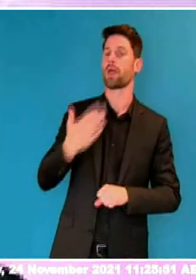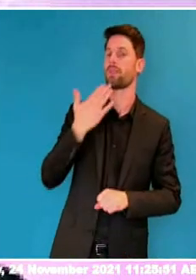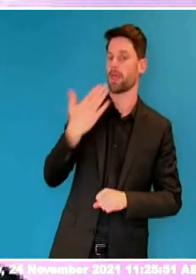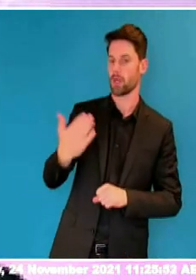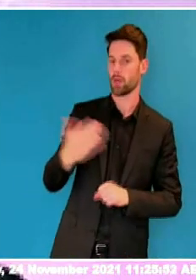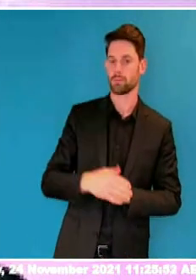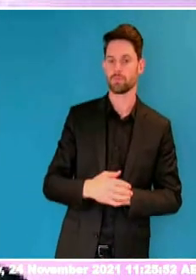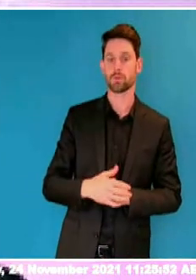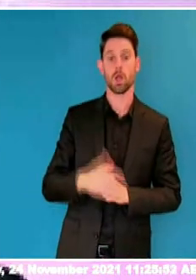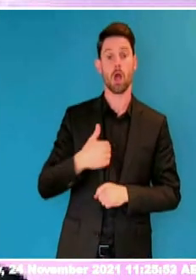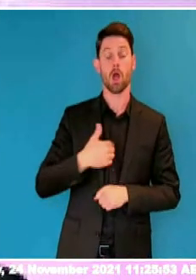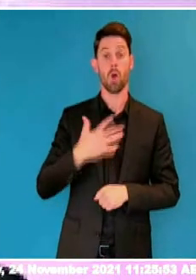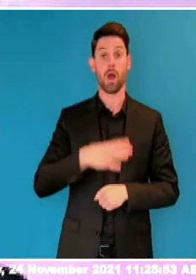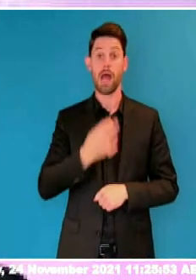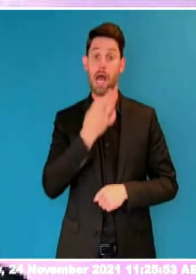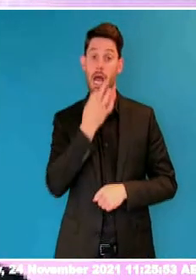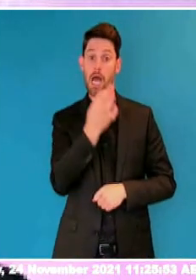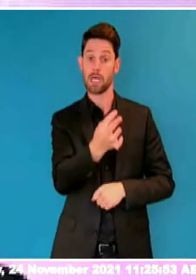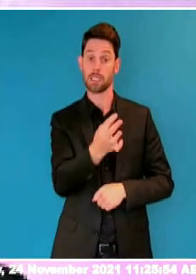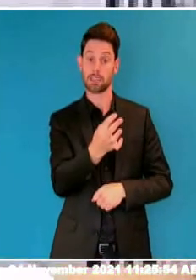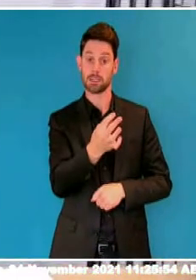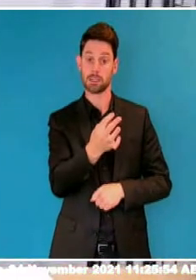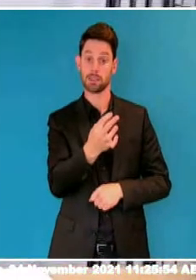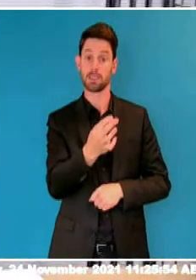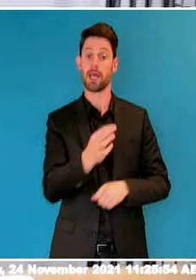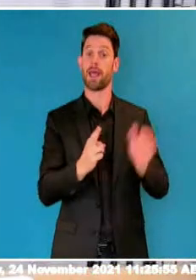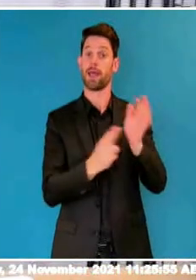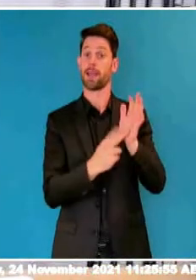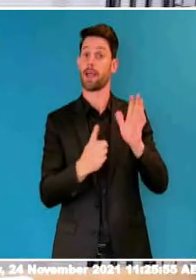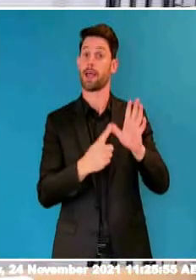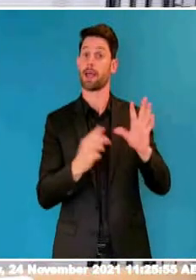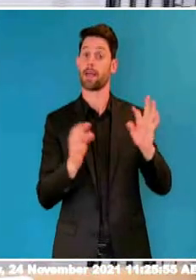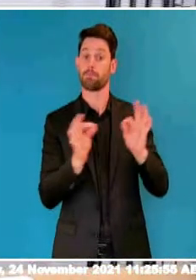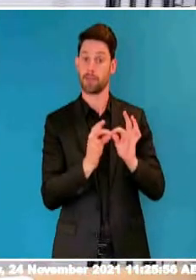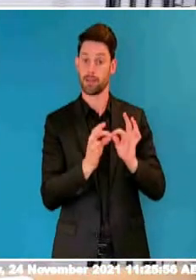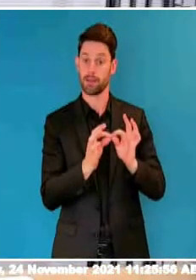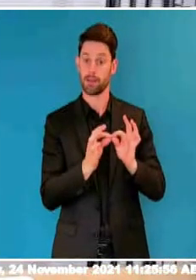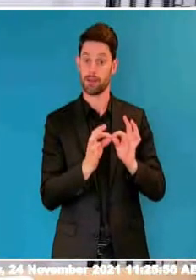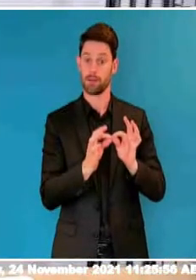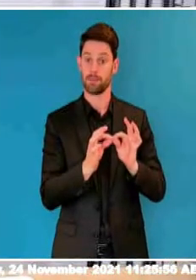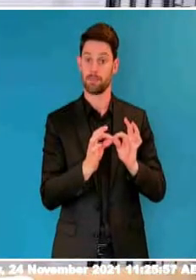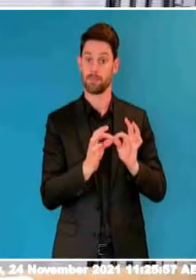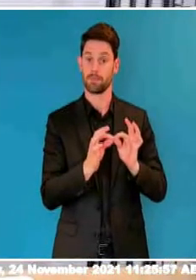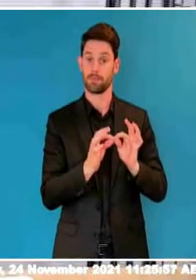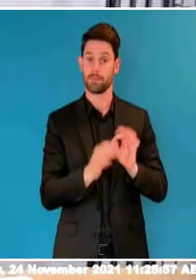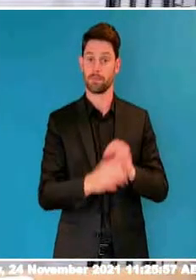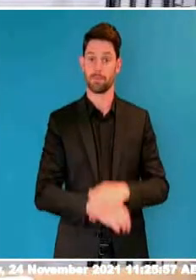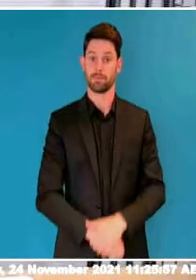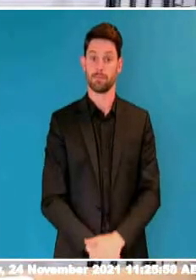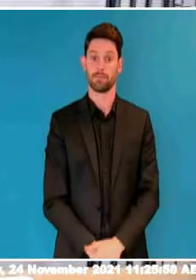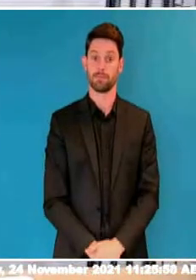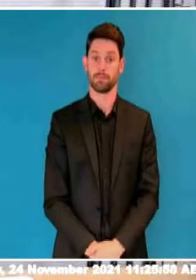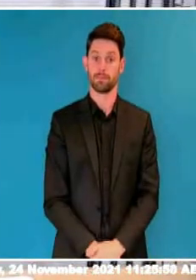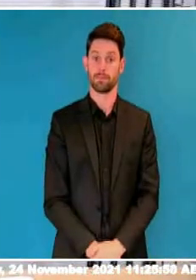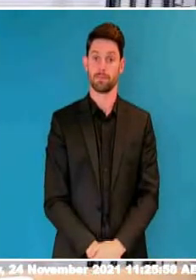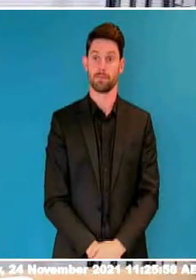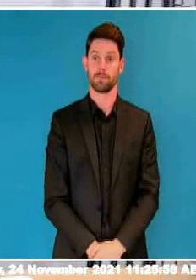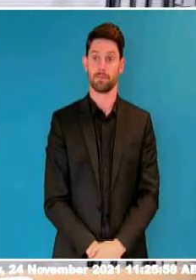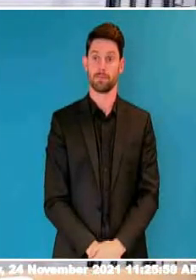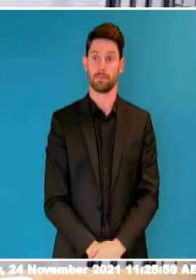If I can ask Ms Kesoglou, you indicate at page 4, I